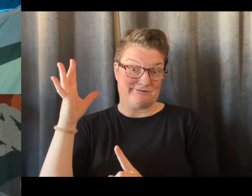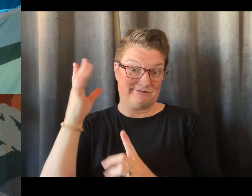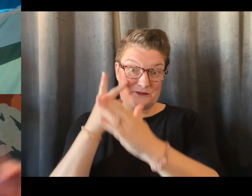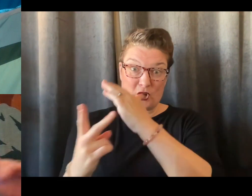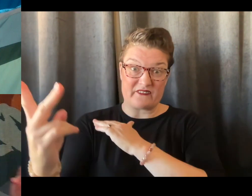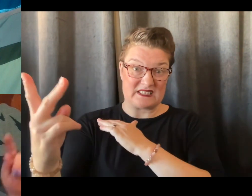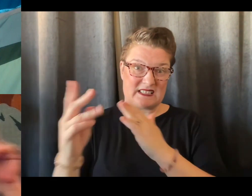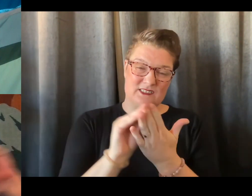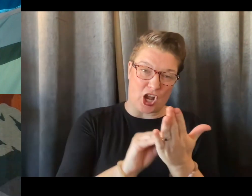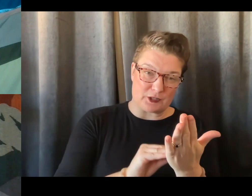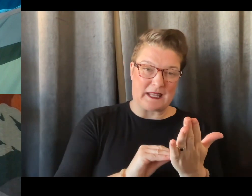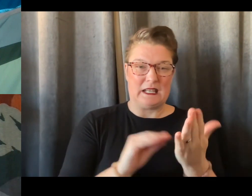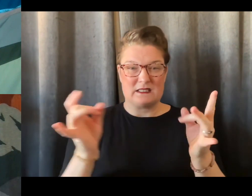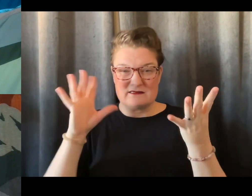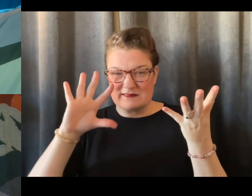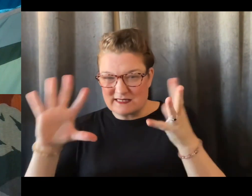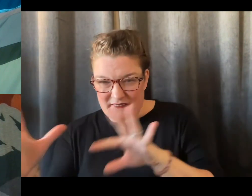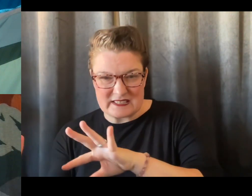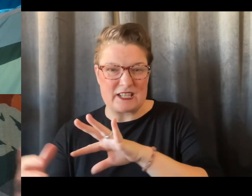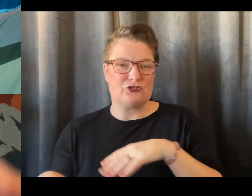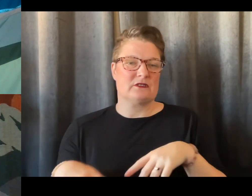sound like it's remembering it, but it was actually written as a prophecy,